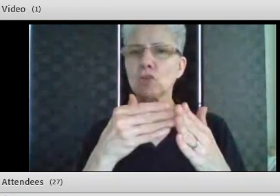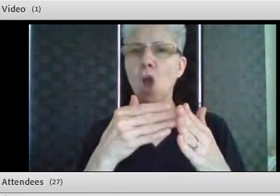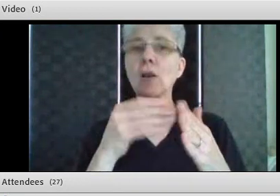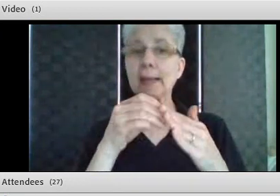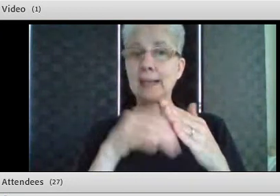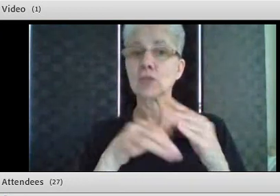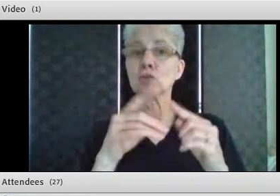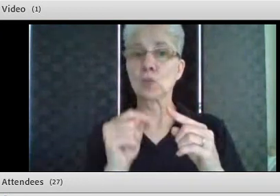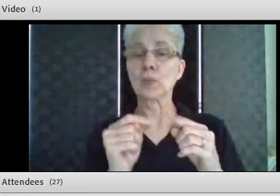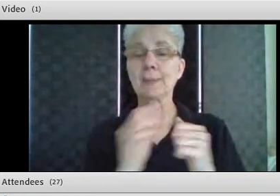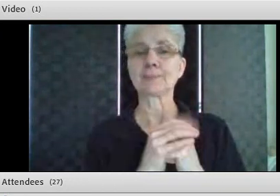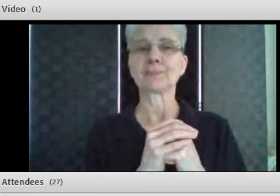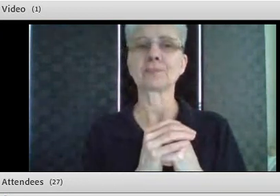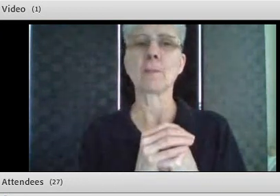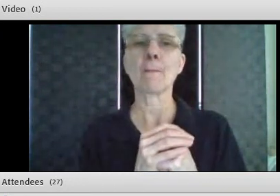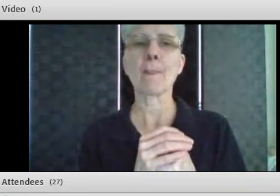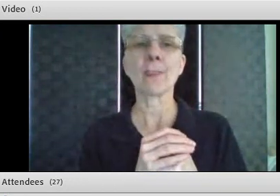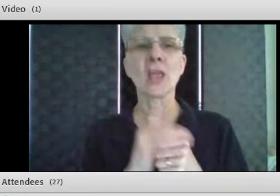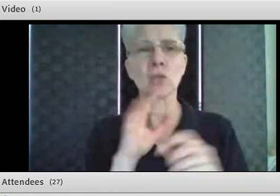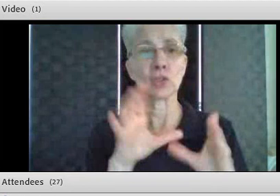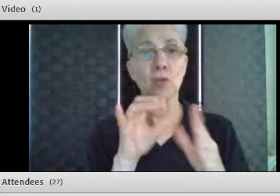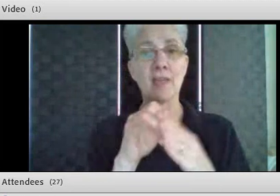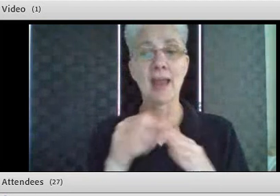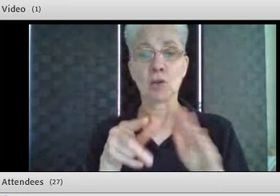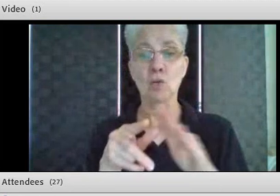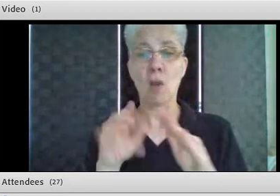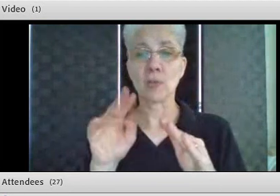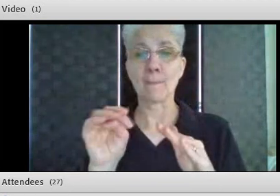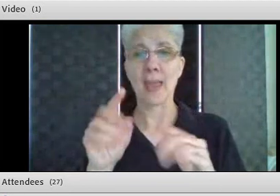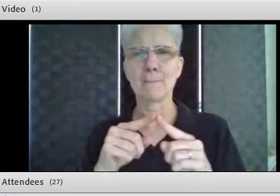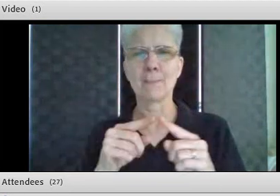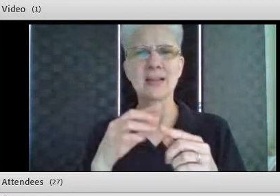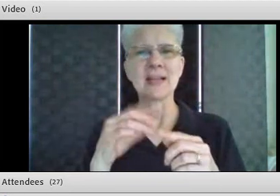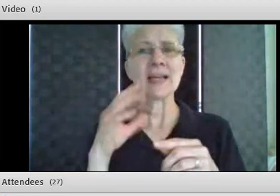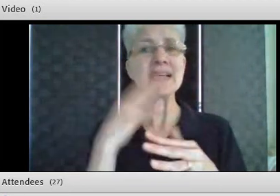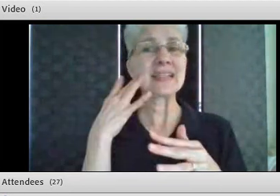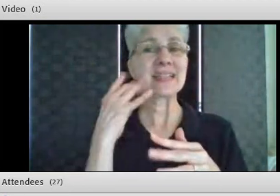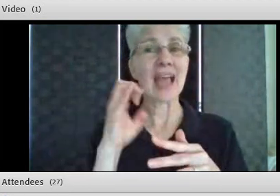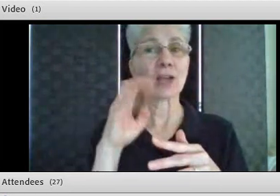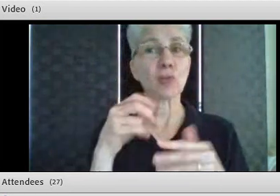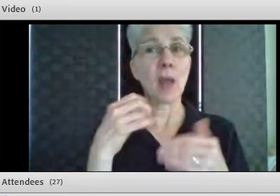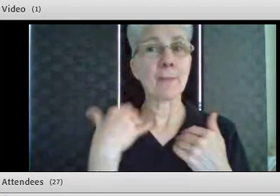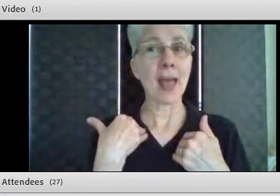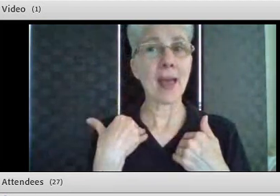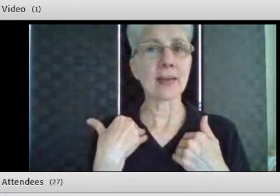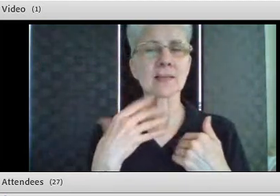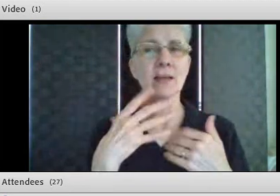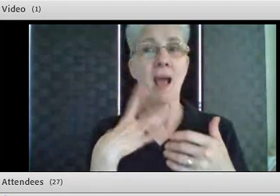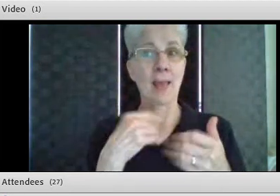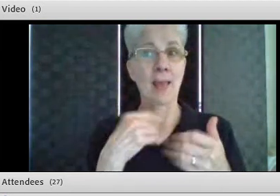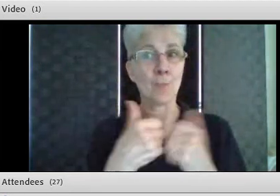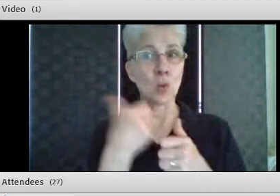Like, you still have the instant-gratification piece, but you can actually write a song. You can get into it.